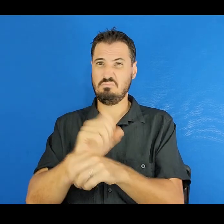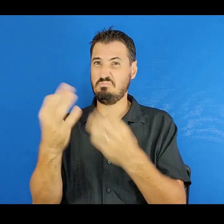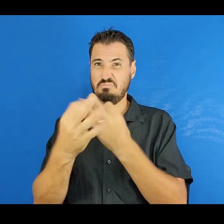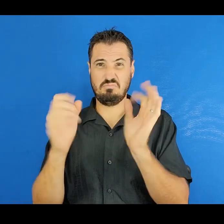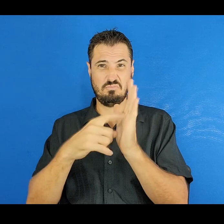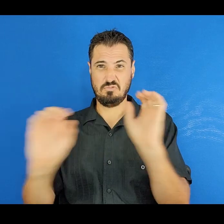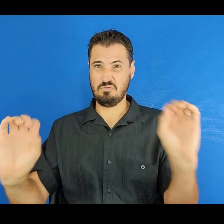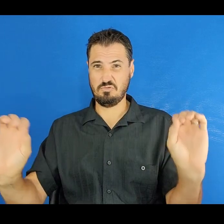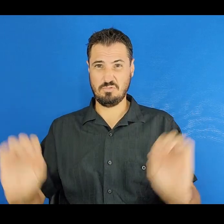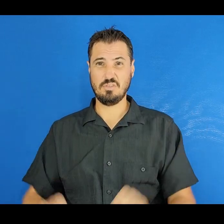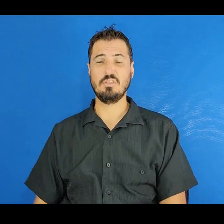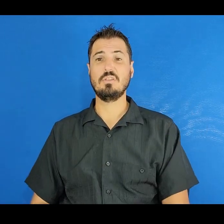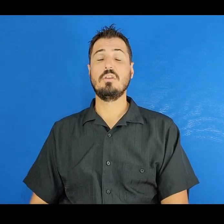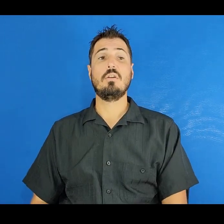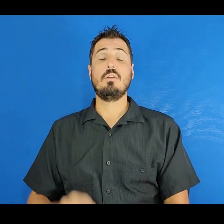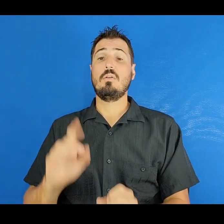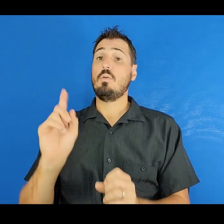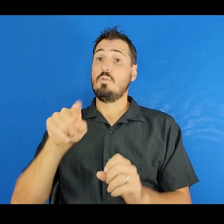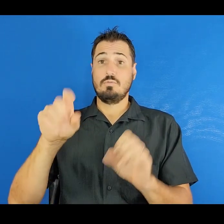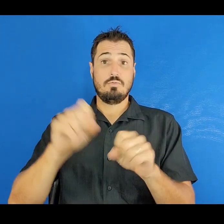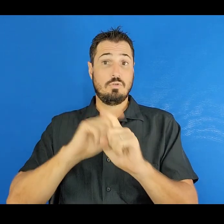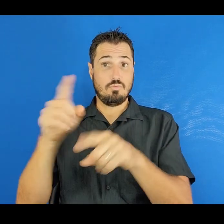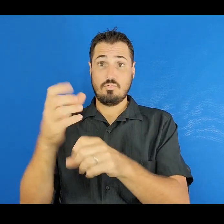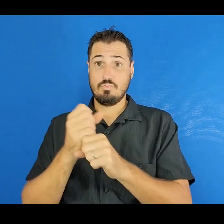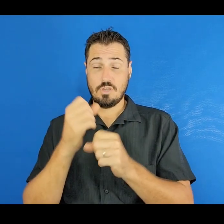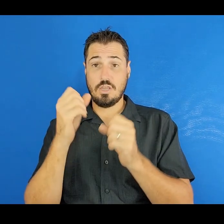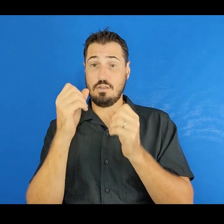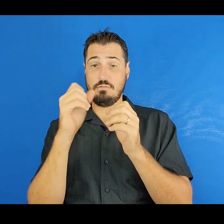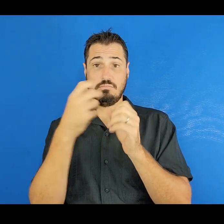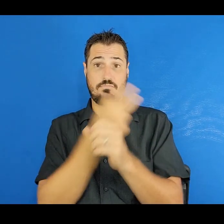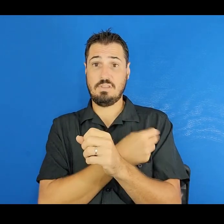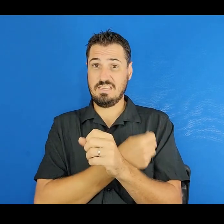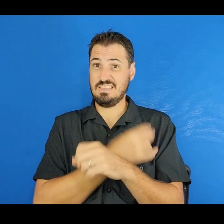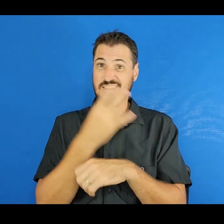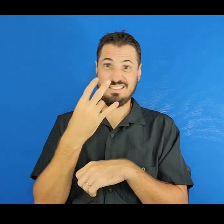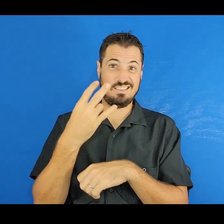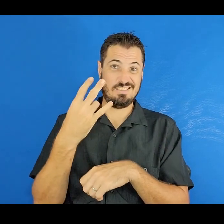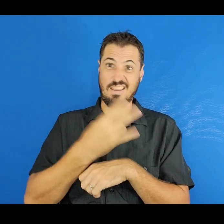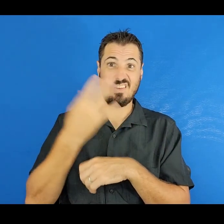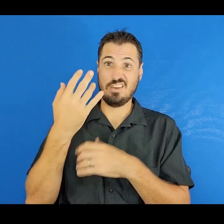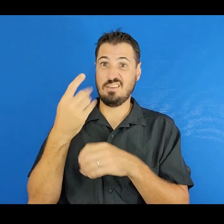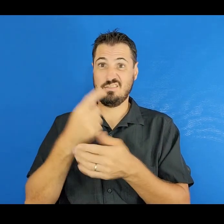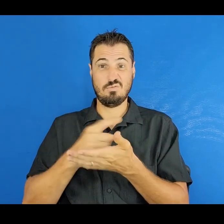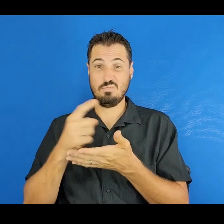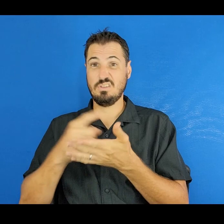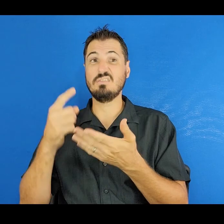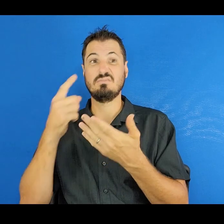For the full list of locations where you can get a vaccine seven days a week, visit Kauai.gov/vaccine.